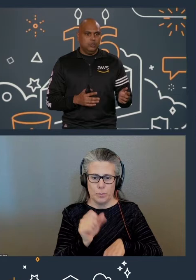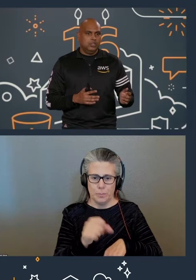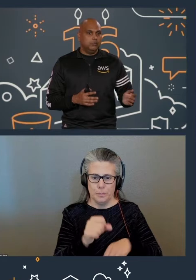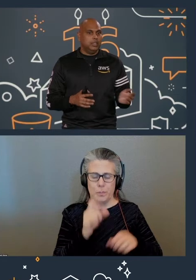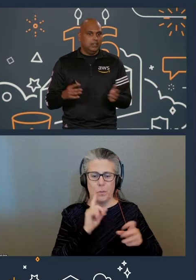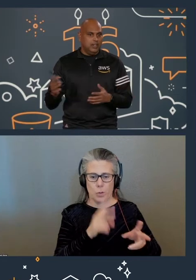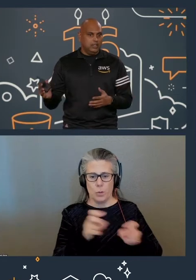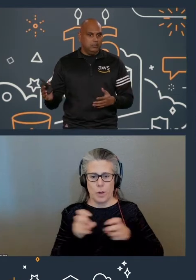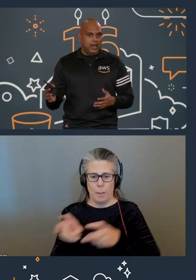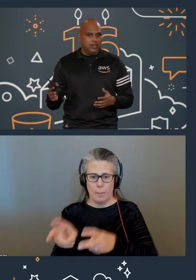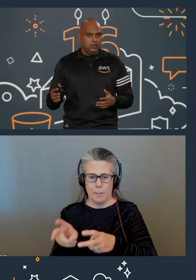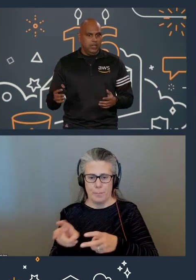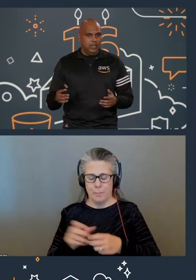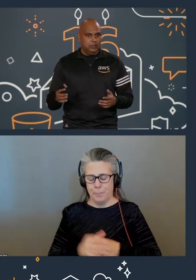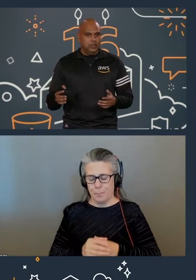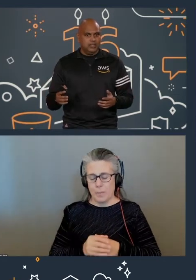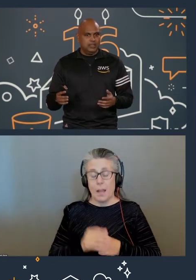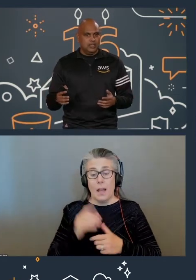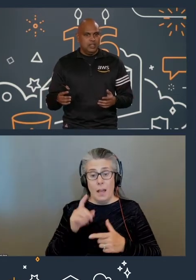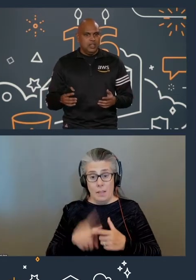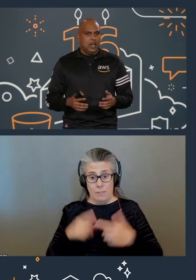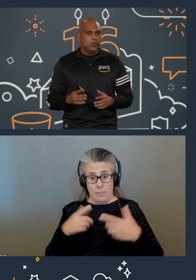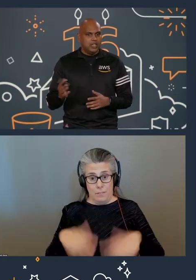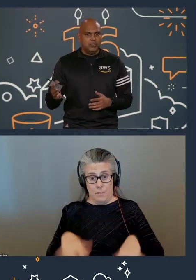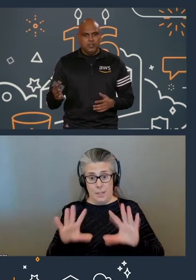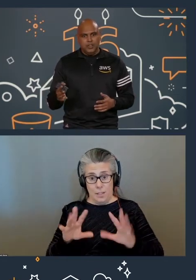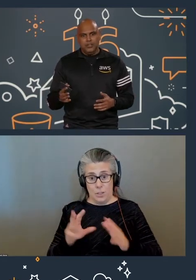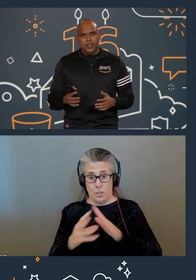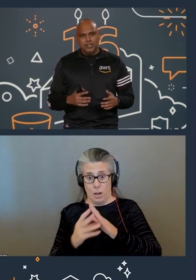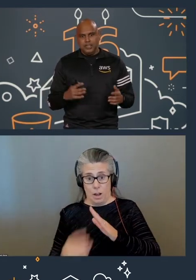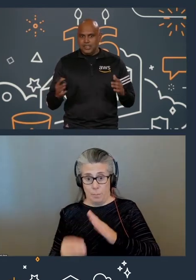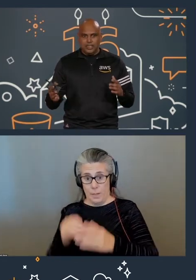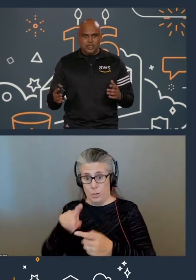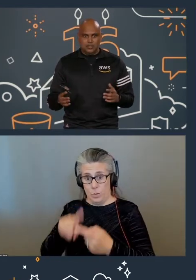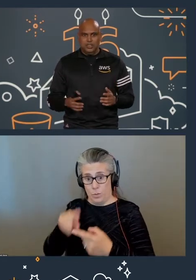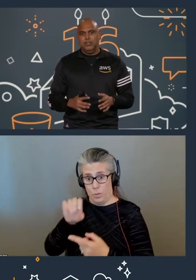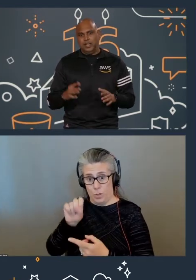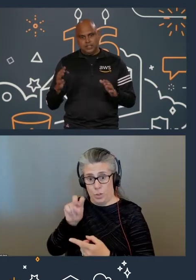you ship the device back to AWS. And once we have verified the integrity of the device,